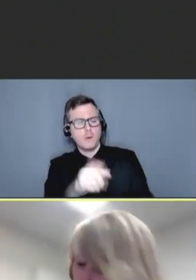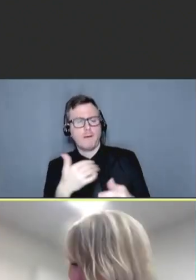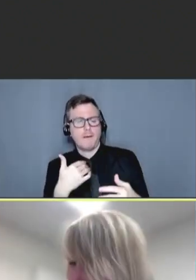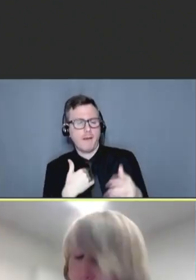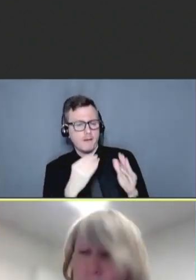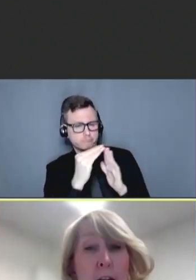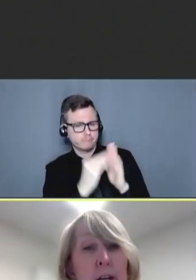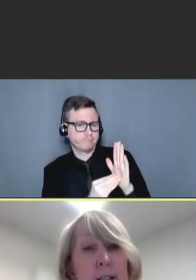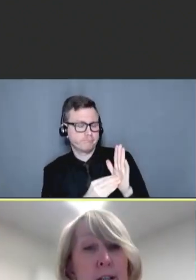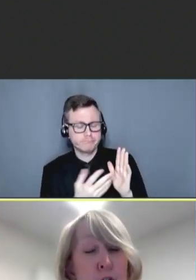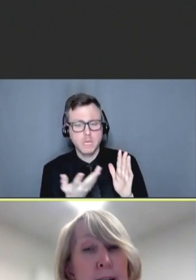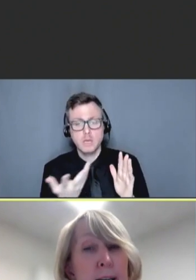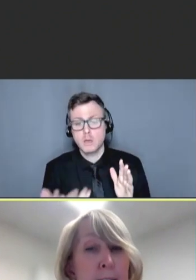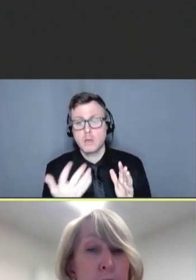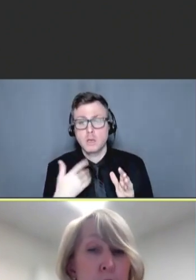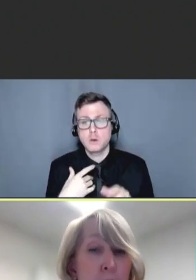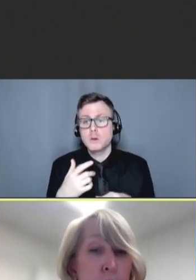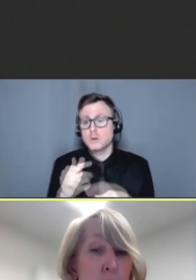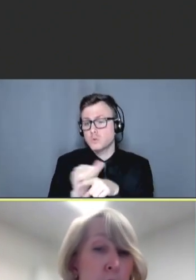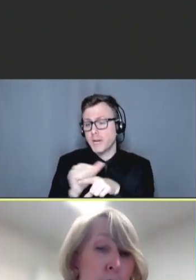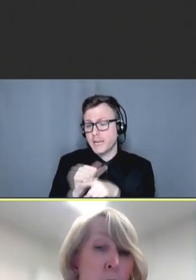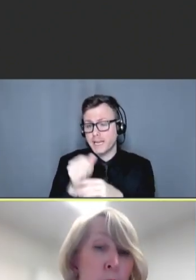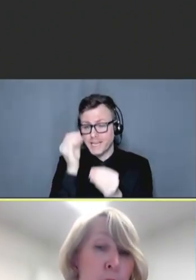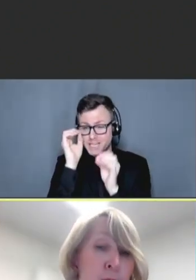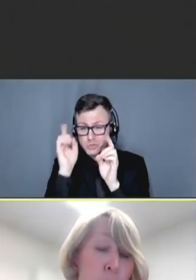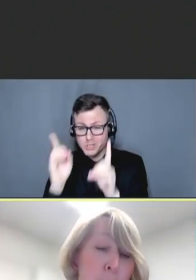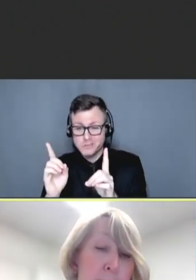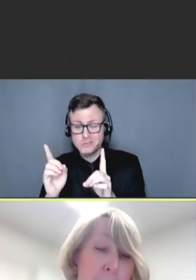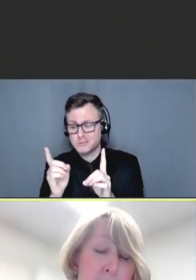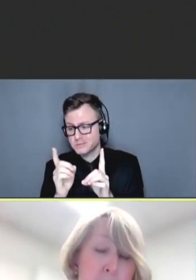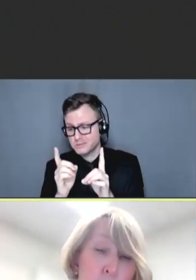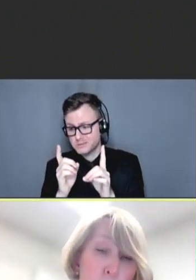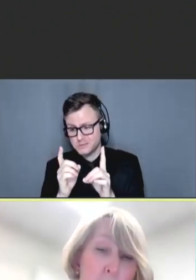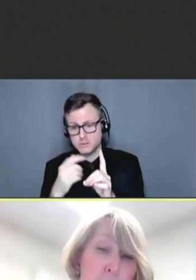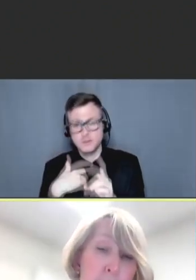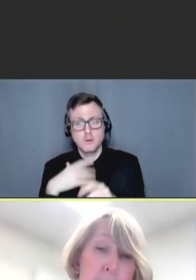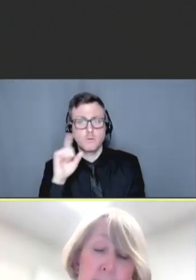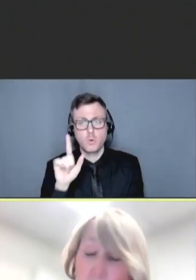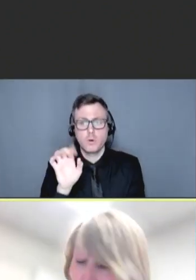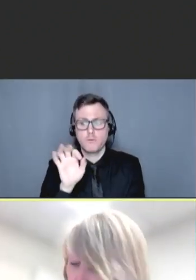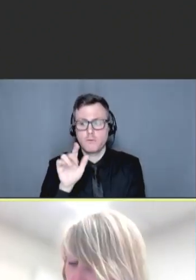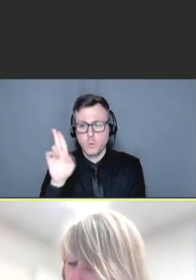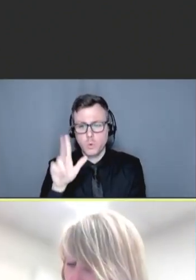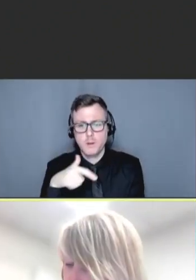We continue in the areas of training and education on with blue updates, as well as ACIP updates.